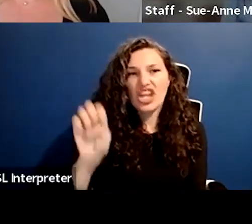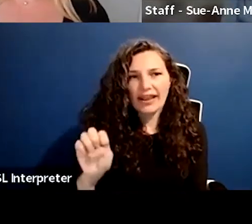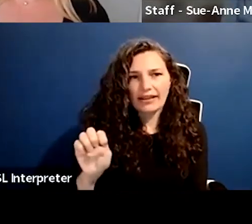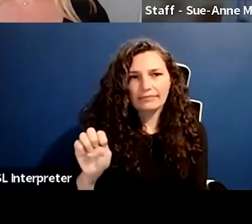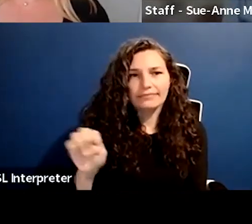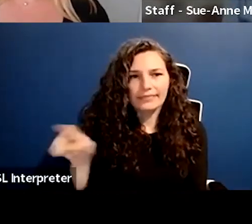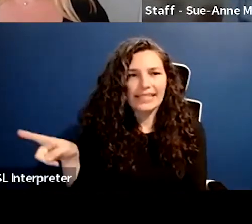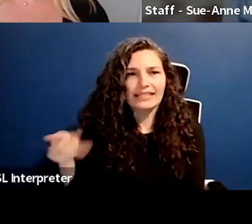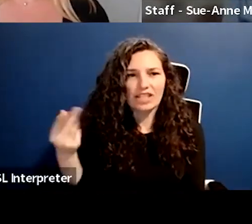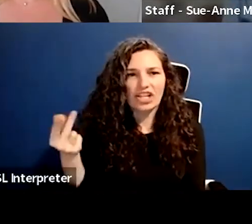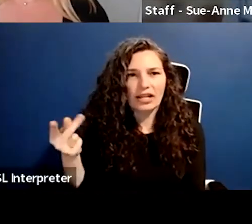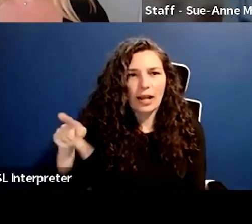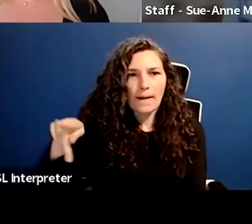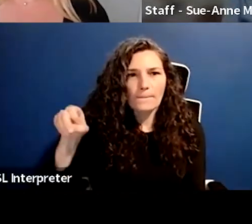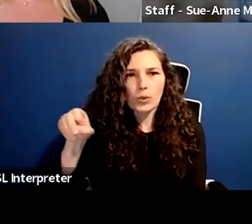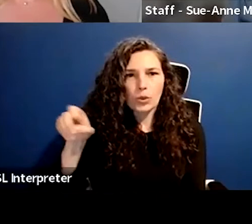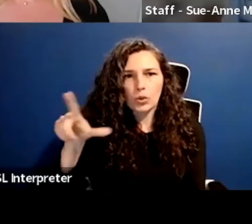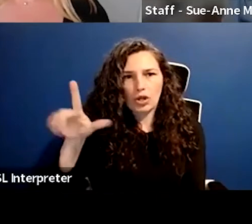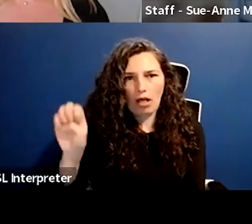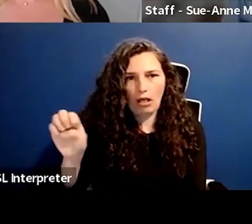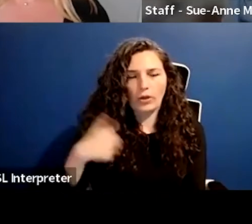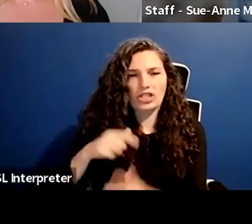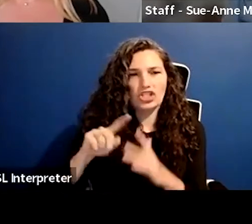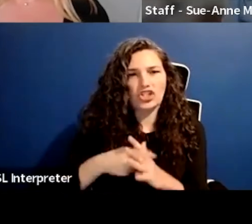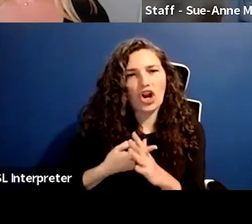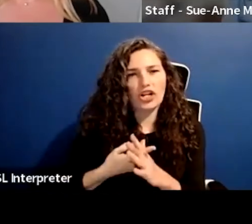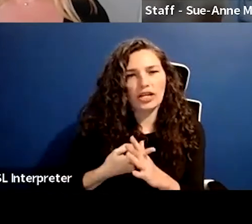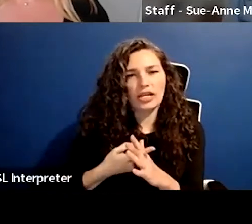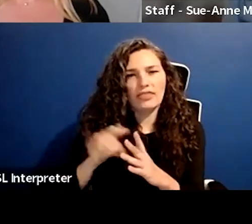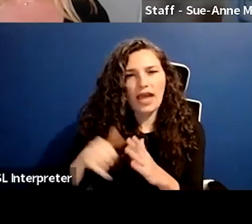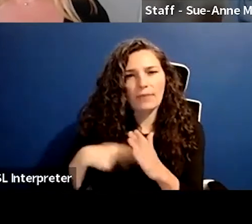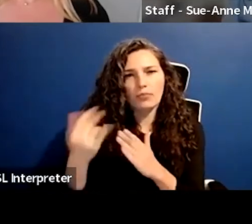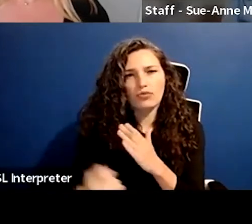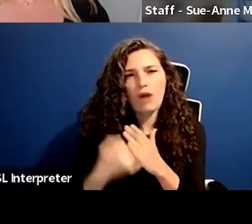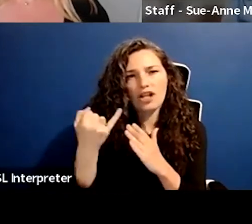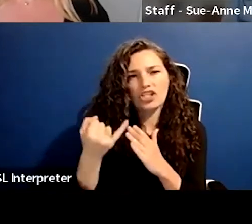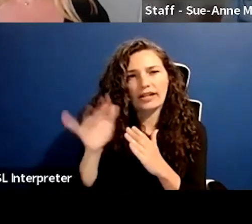We started that more in probably like five, six years ago.